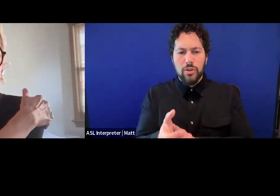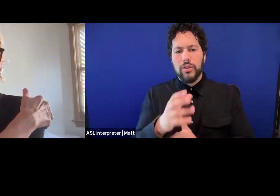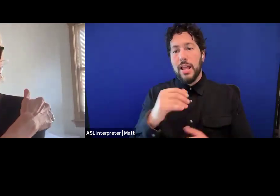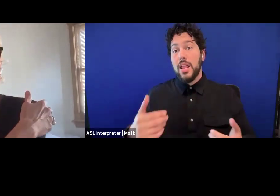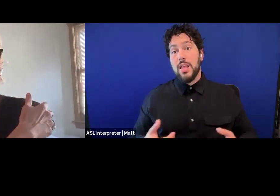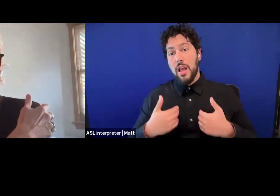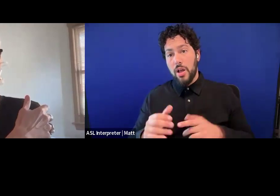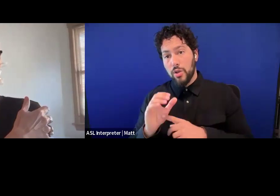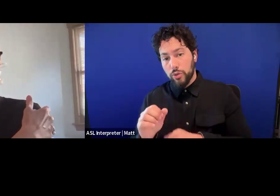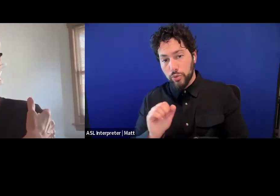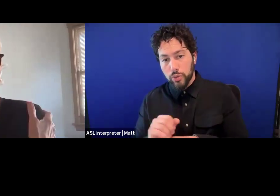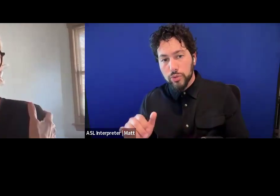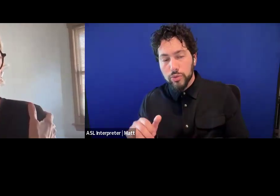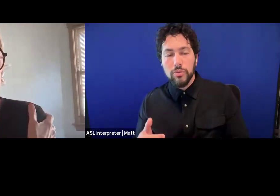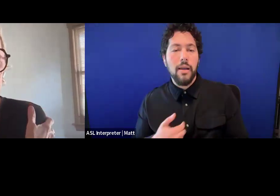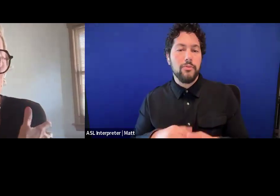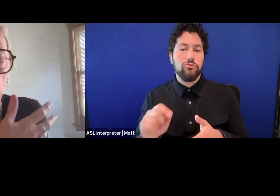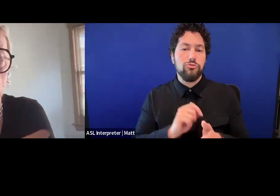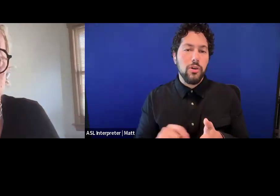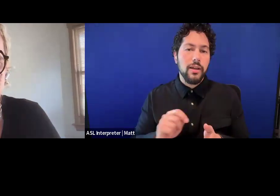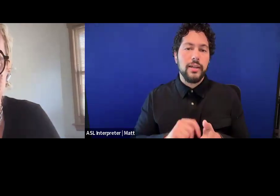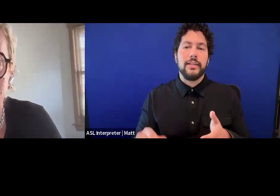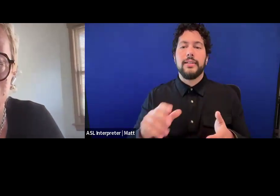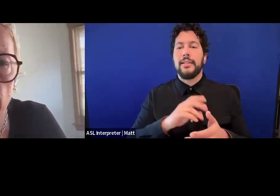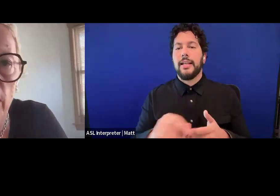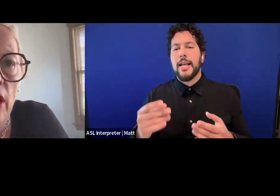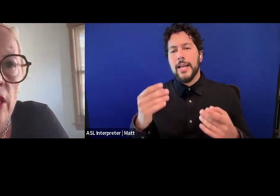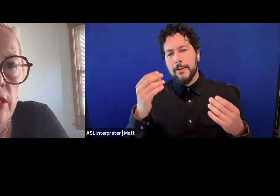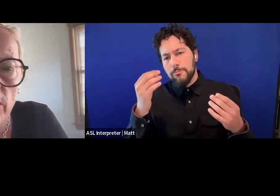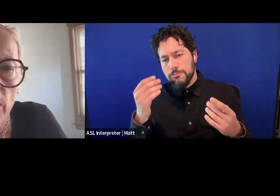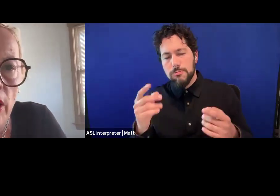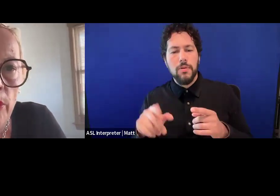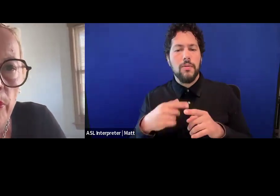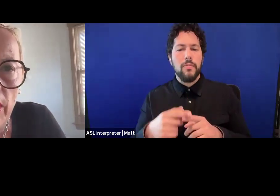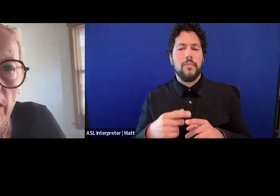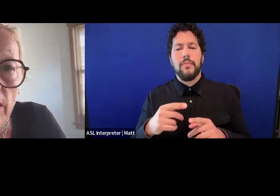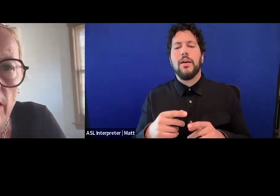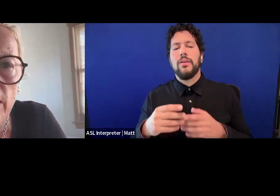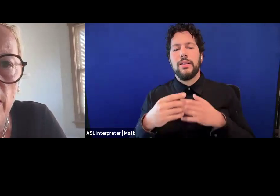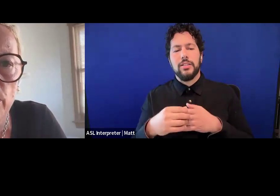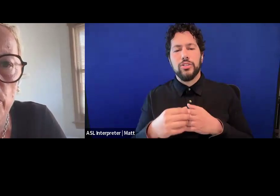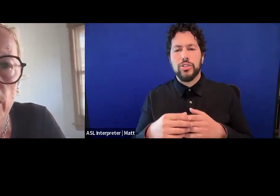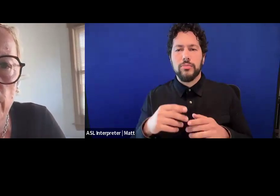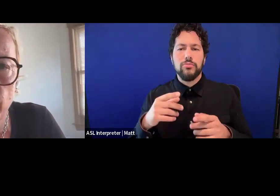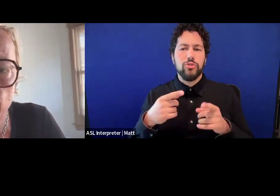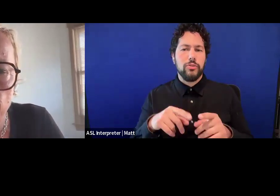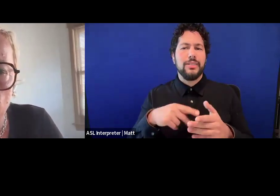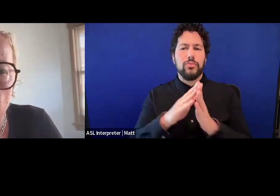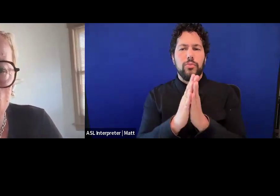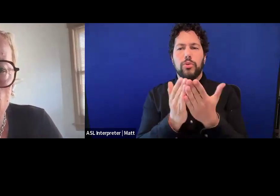And I've been writing and reflecting on leadership for this book project. So, um… Next slide, please.